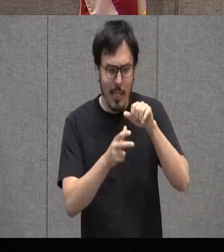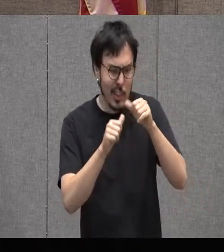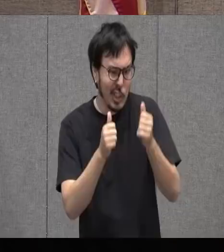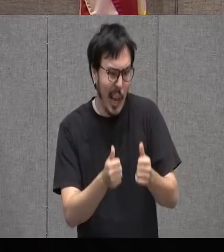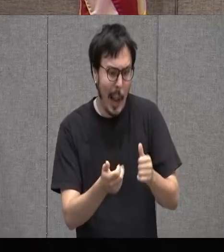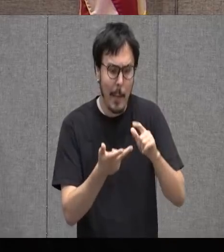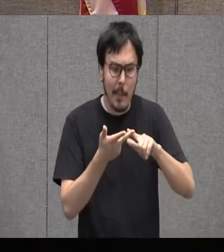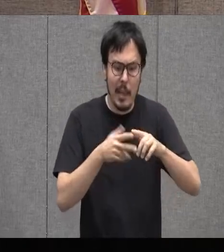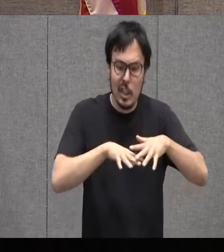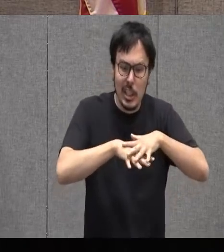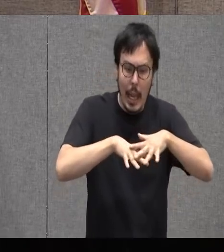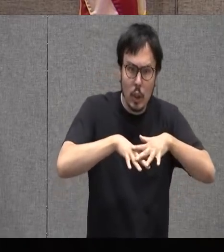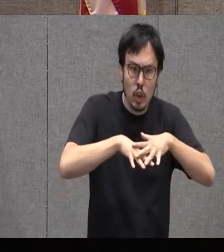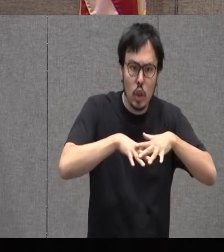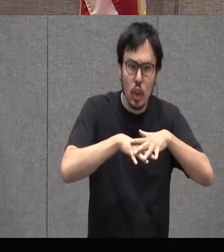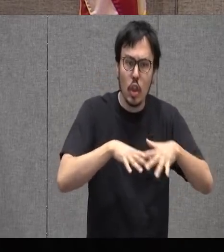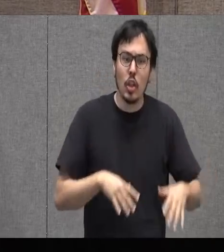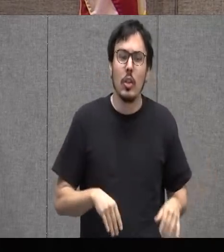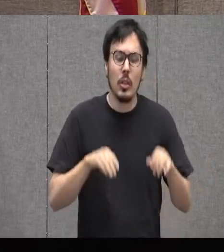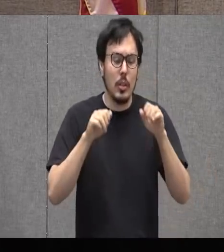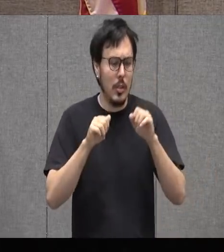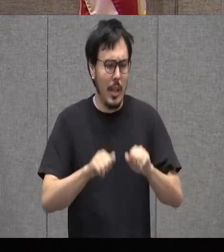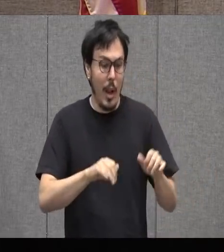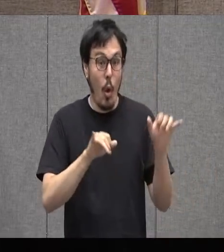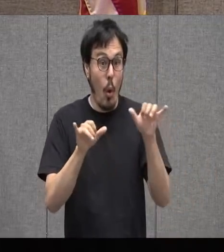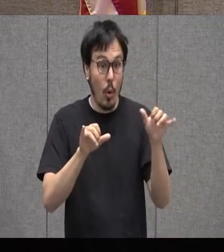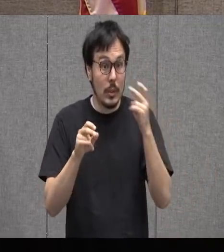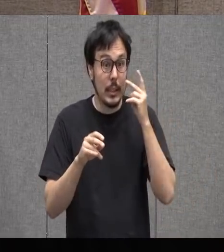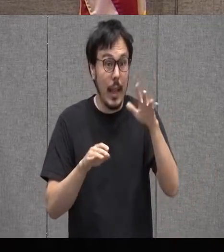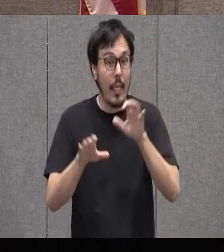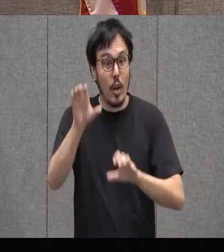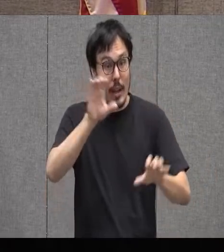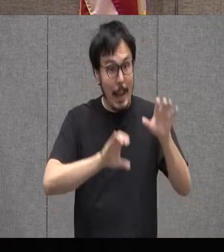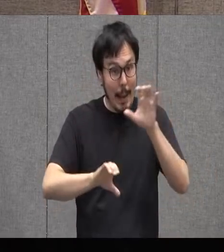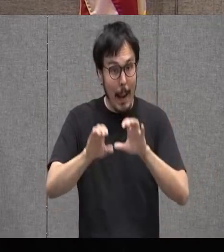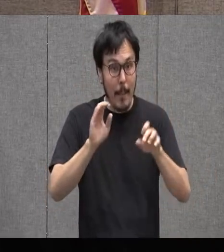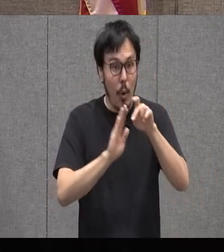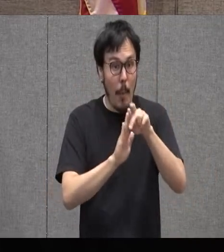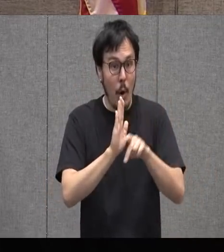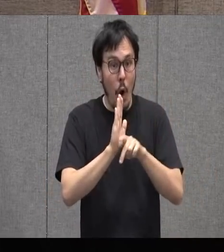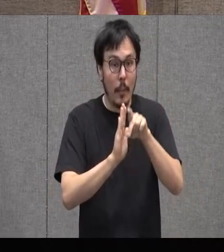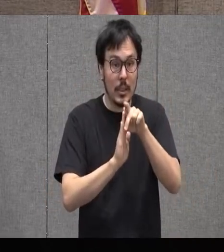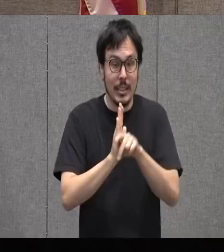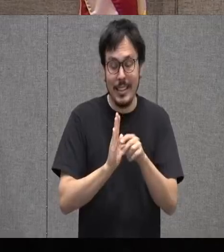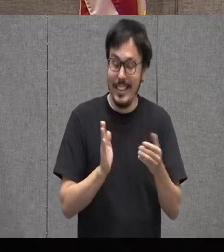Or we can also observe their chemical properties. And these might not be so easily observed.